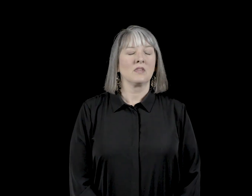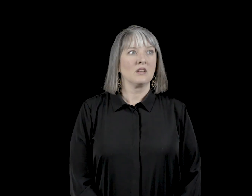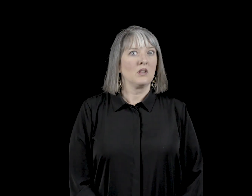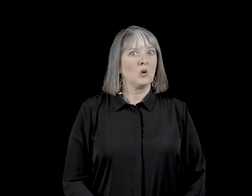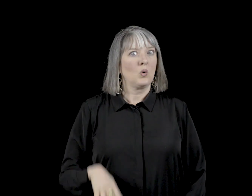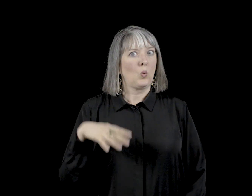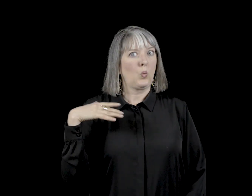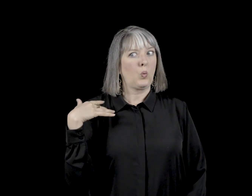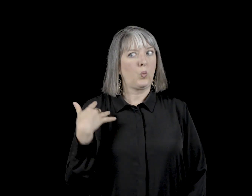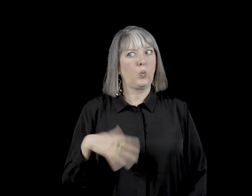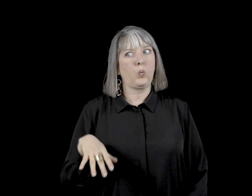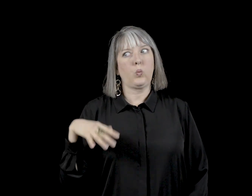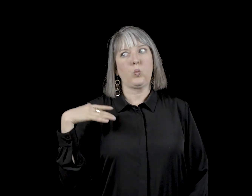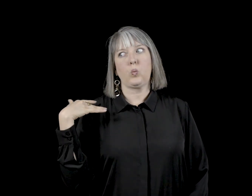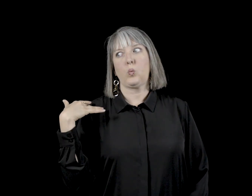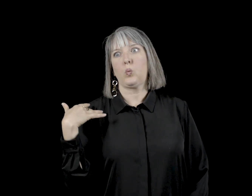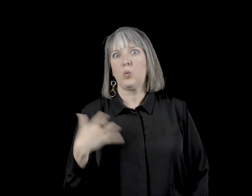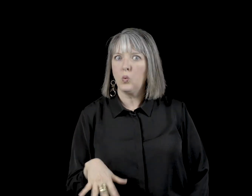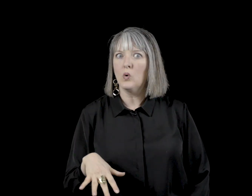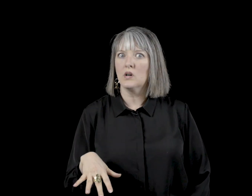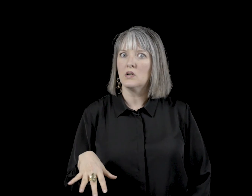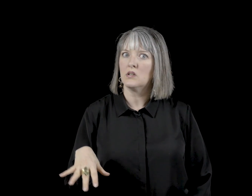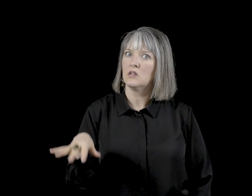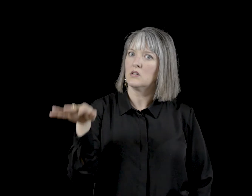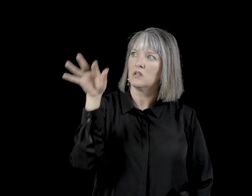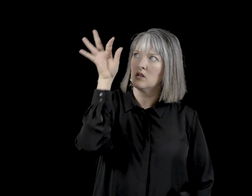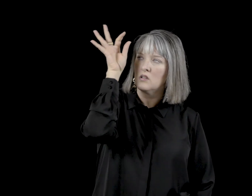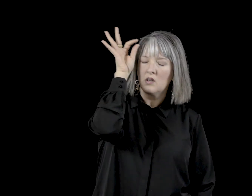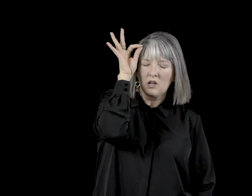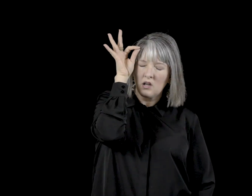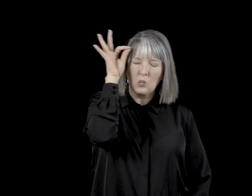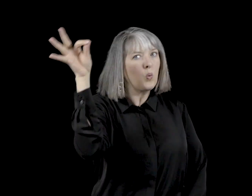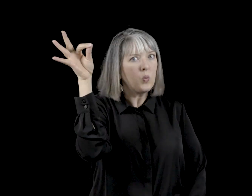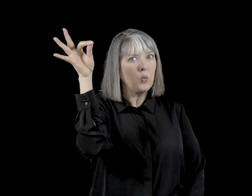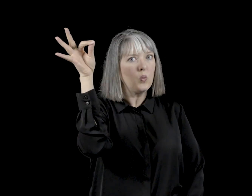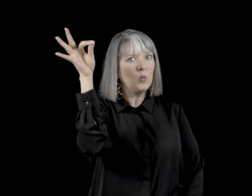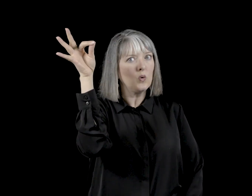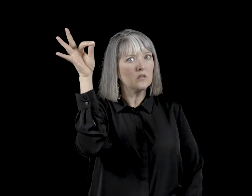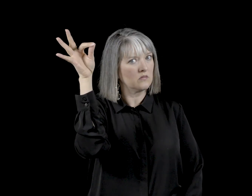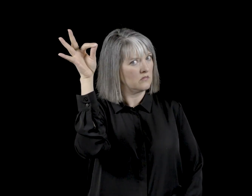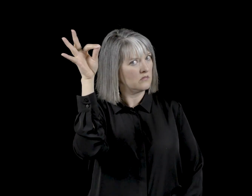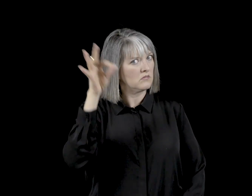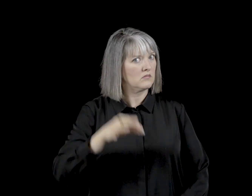WHOA (Deaf Idiom) HAIR BREATH, A NEAR GO, CLOSE THING